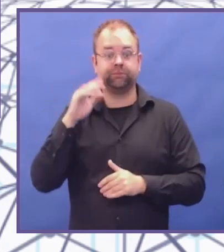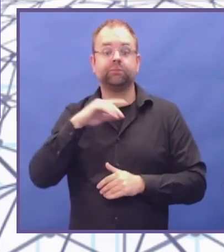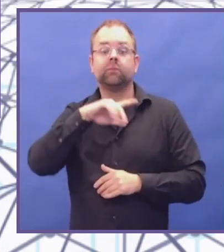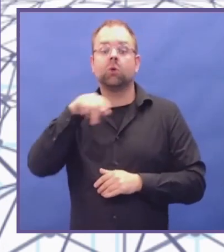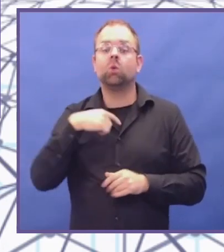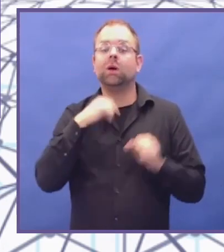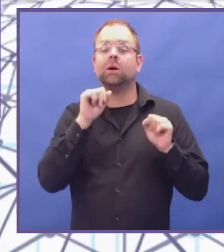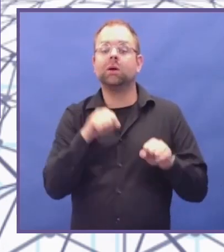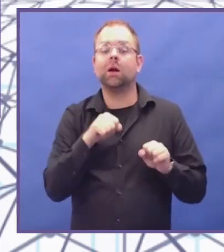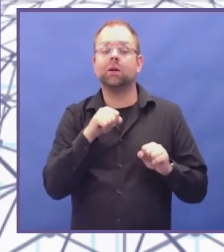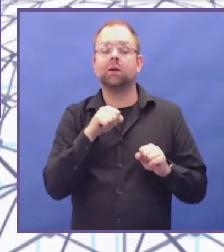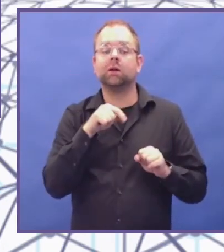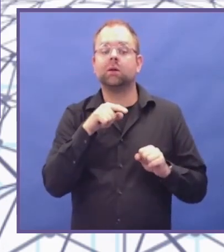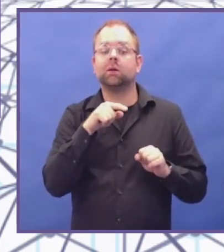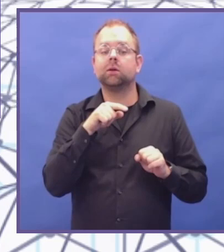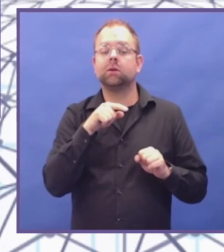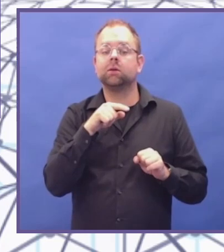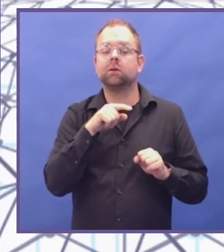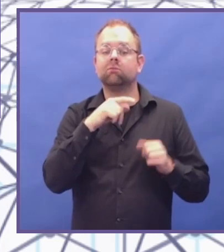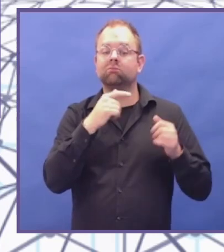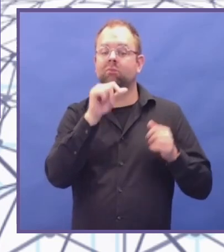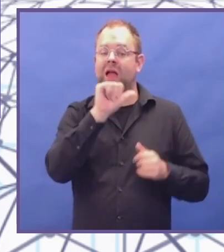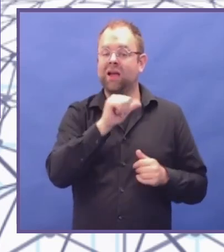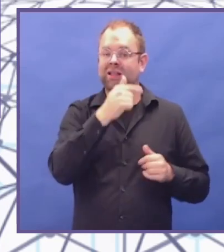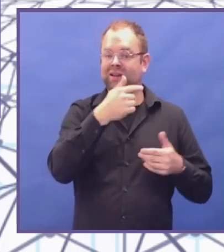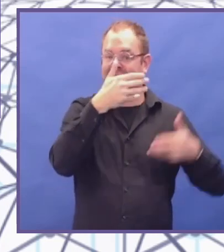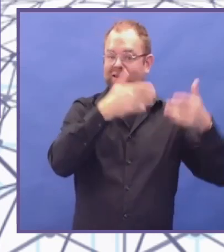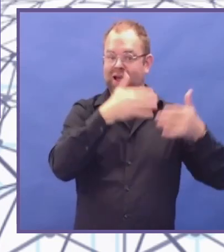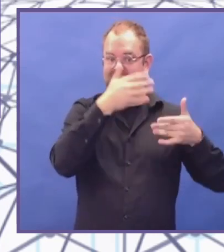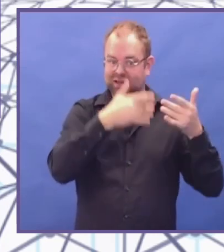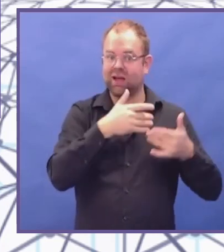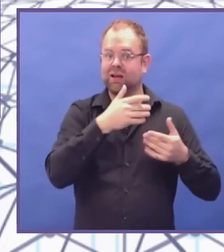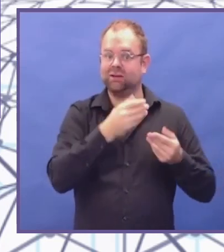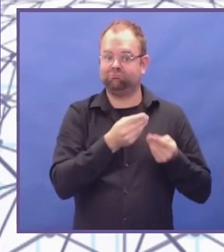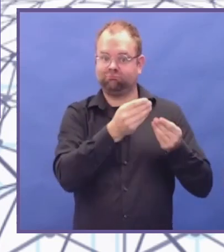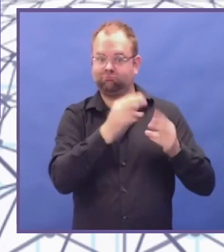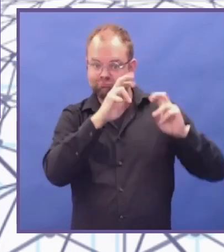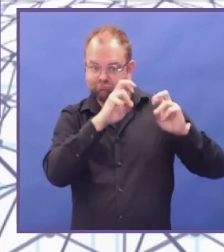And if the key outcome measures can be adjusted to align within reason and the sample populations